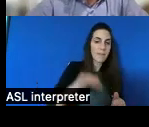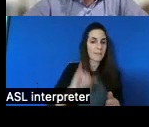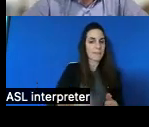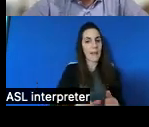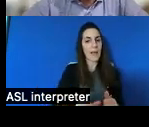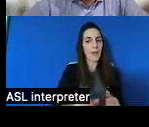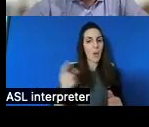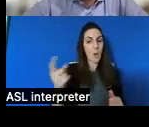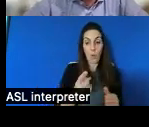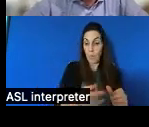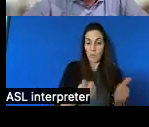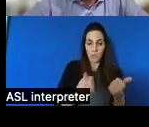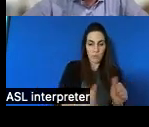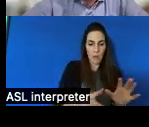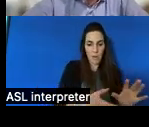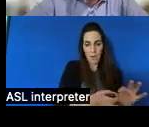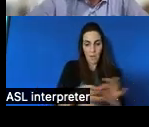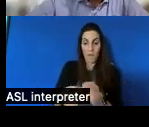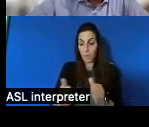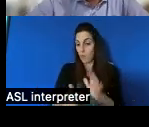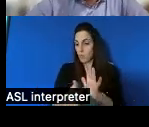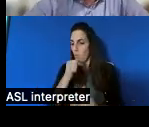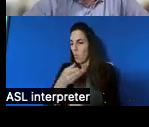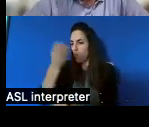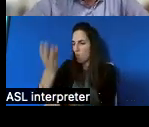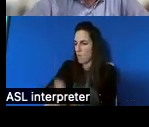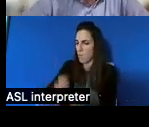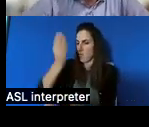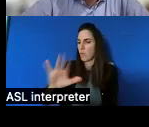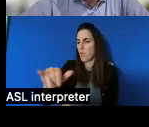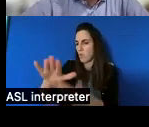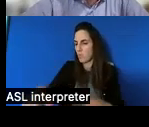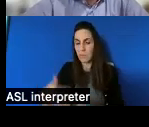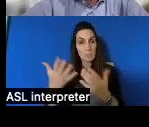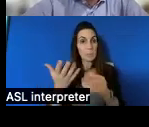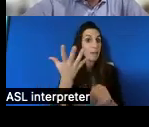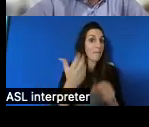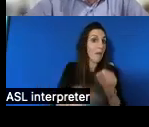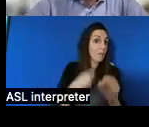to who they are okay so and five years from now they might have a different you know fruit that